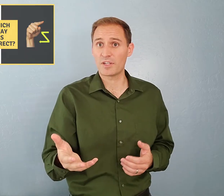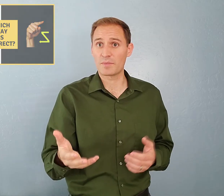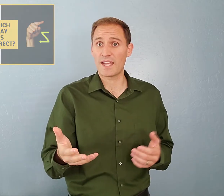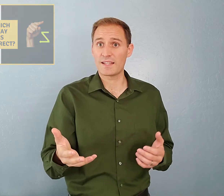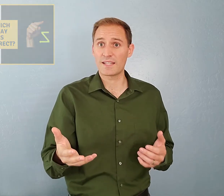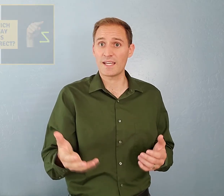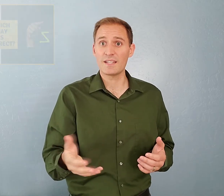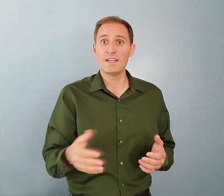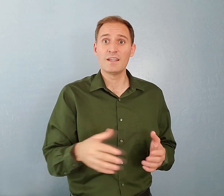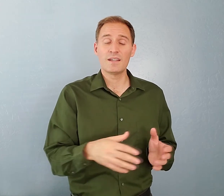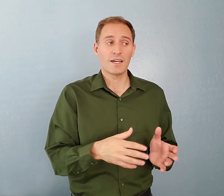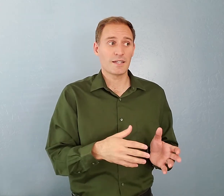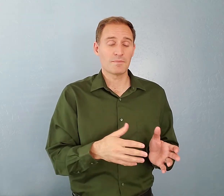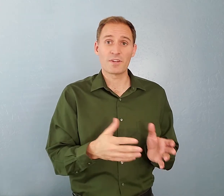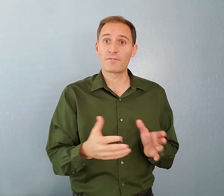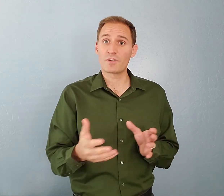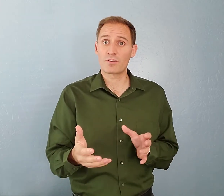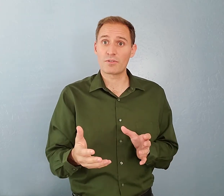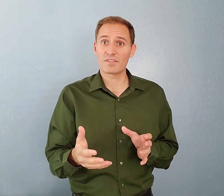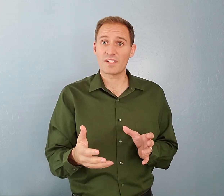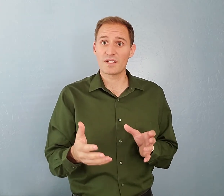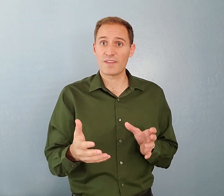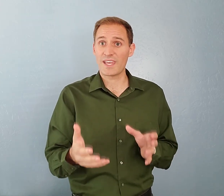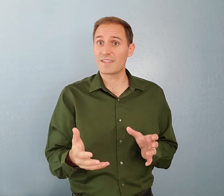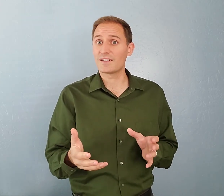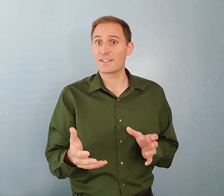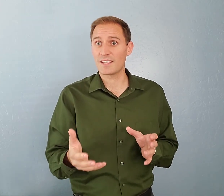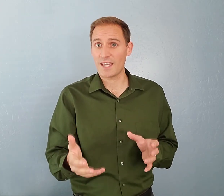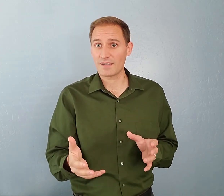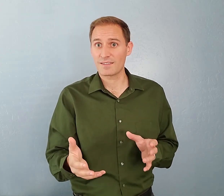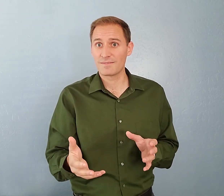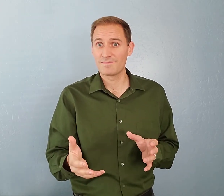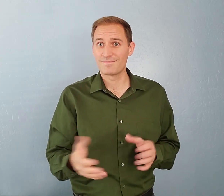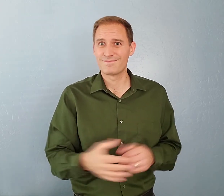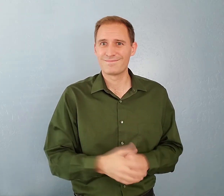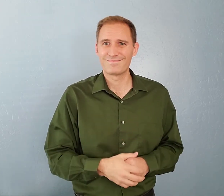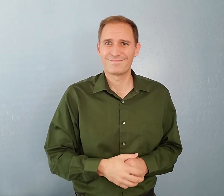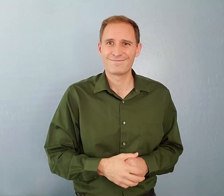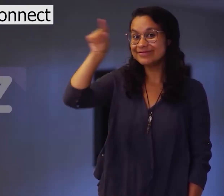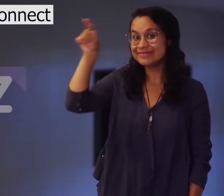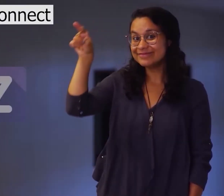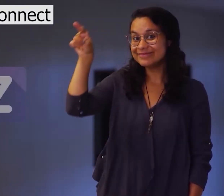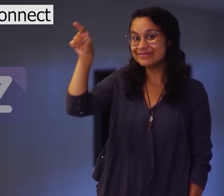Gallaudet, they're free course of ASL connect.